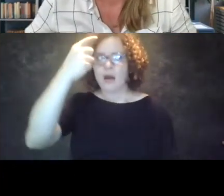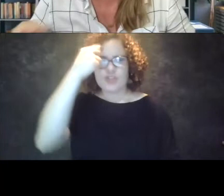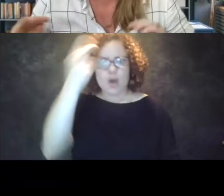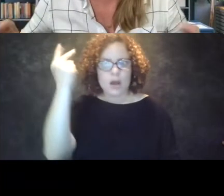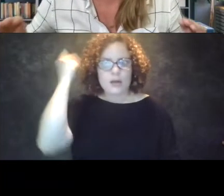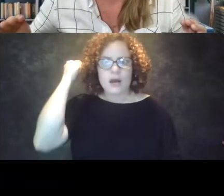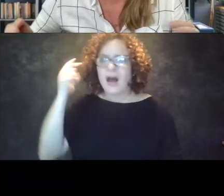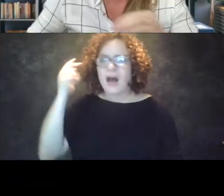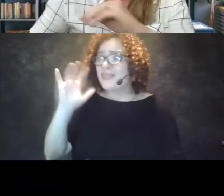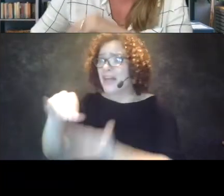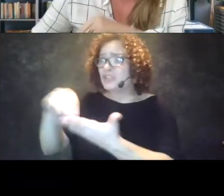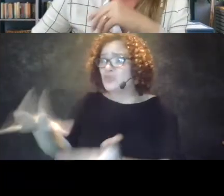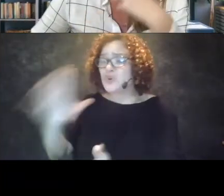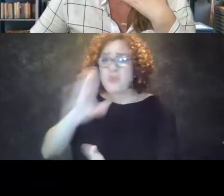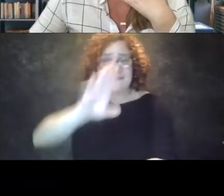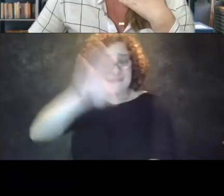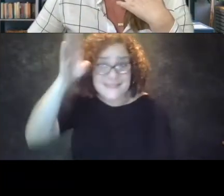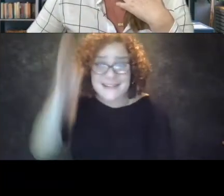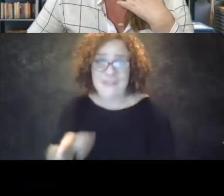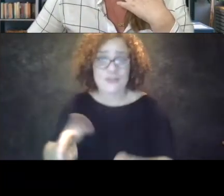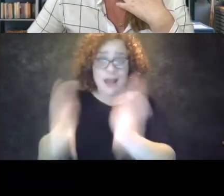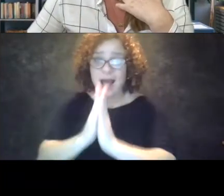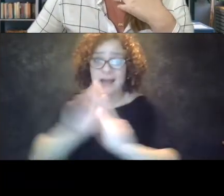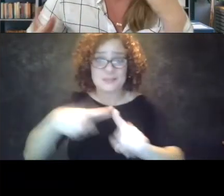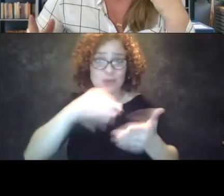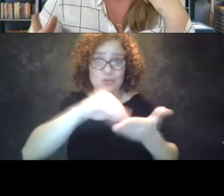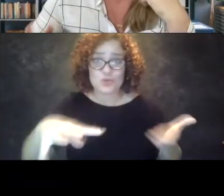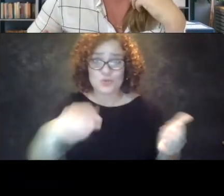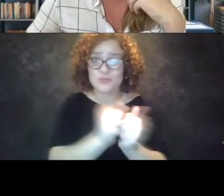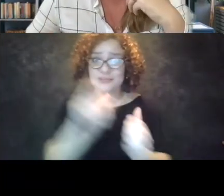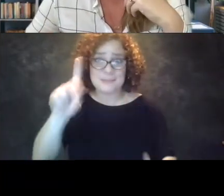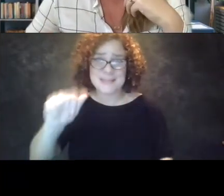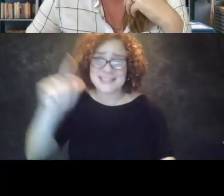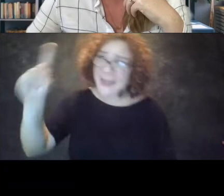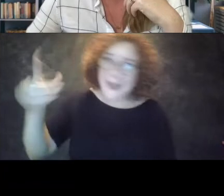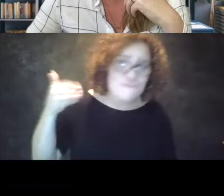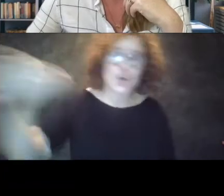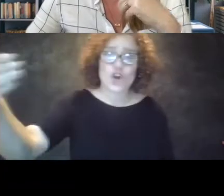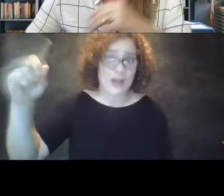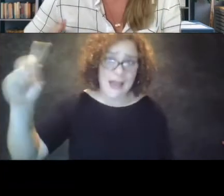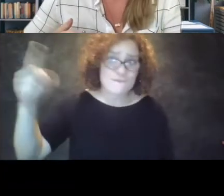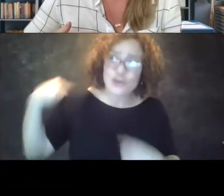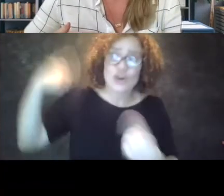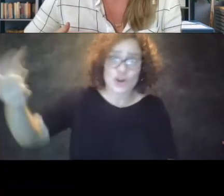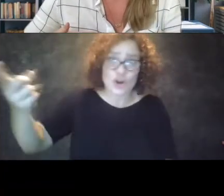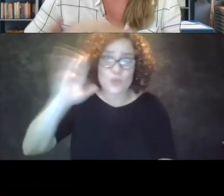because I got mad at them when it could have been a great learning opportunity. Because